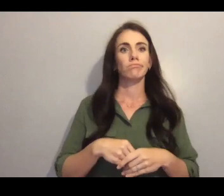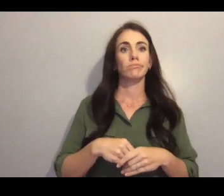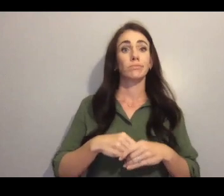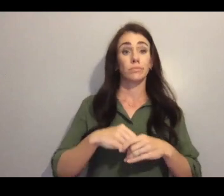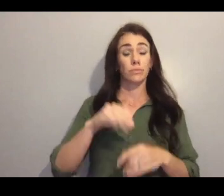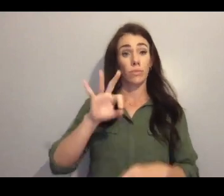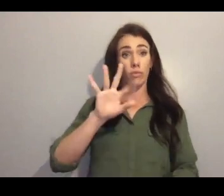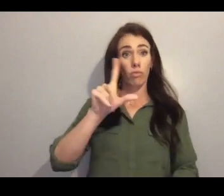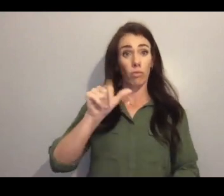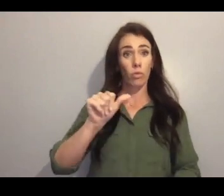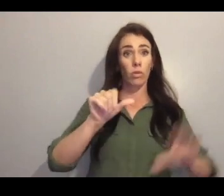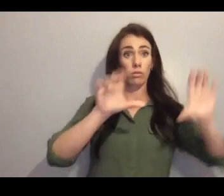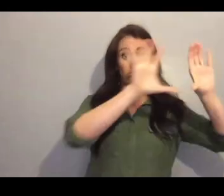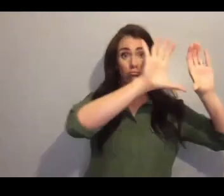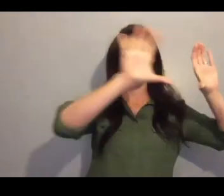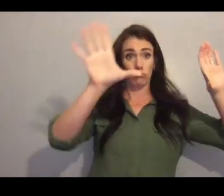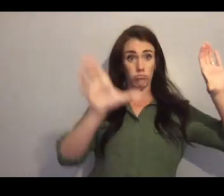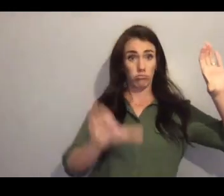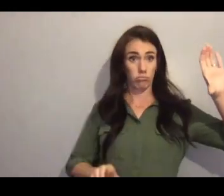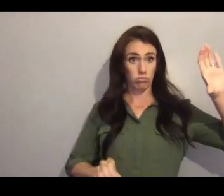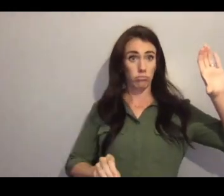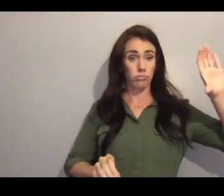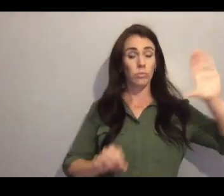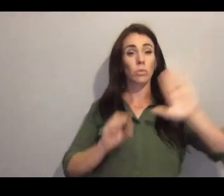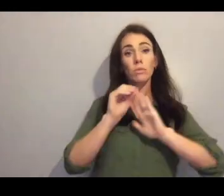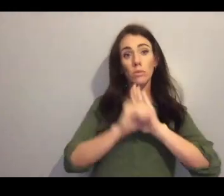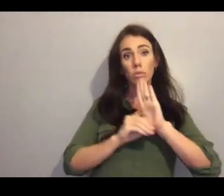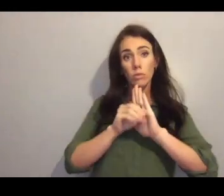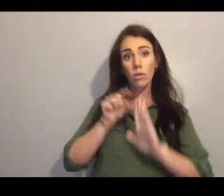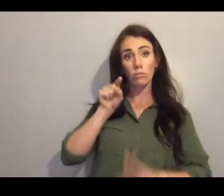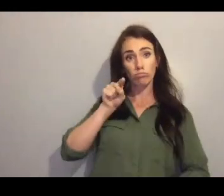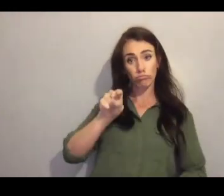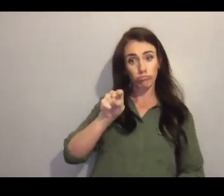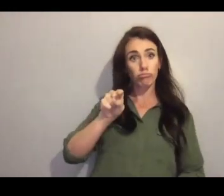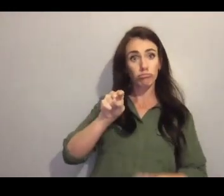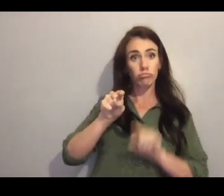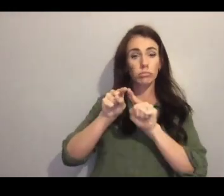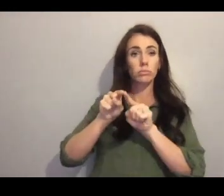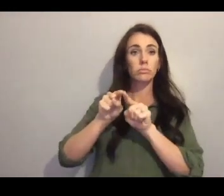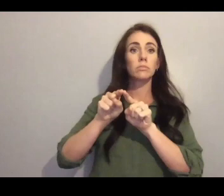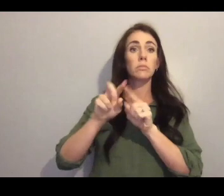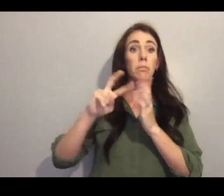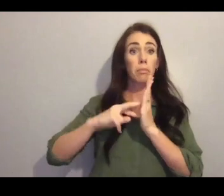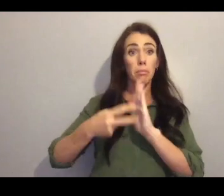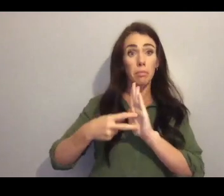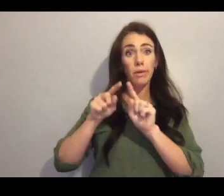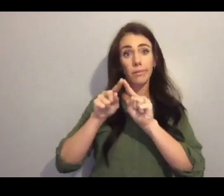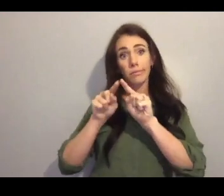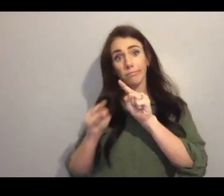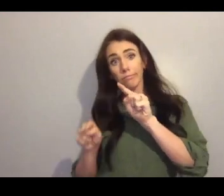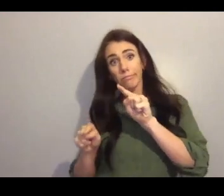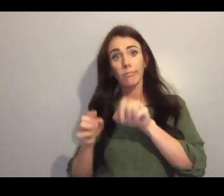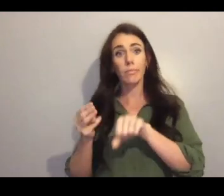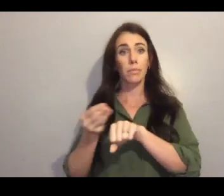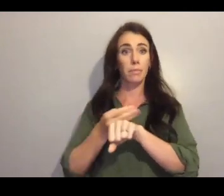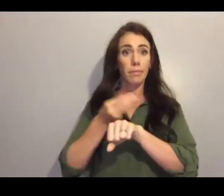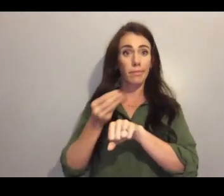Florida so if we're thinking about that state of Florida in the shape of the panhandle Orlando is pretty much central and that